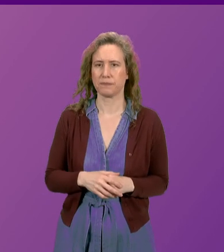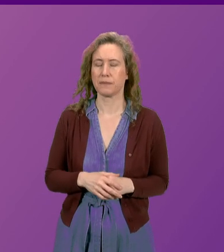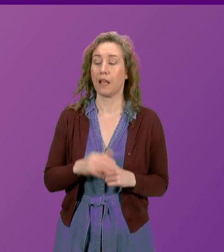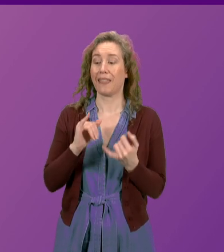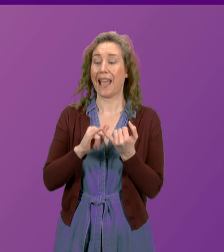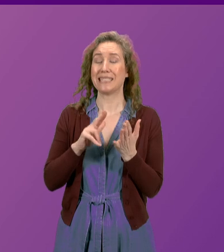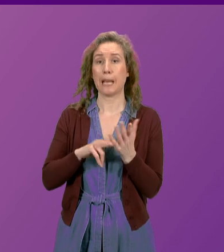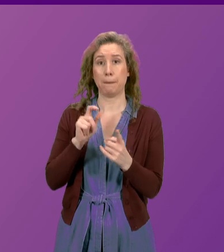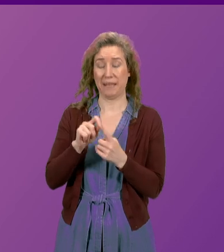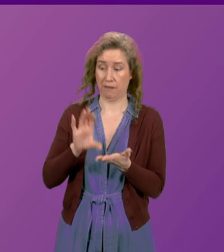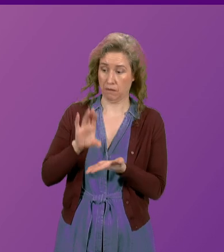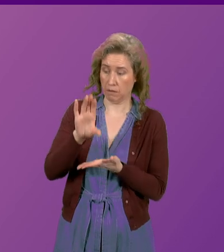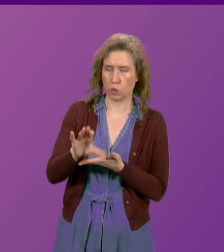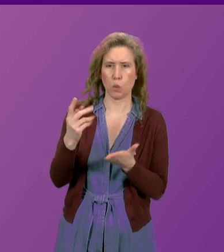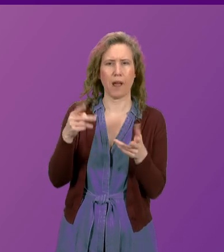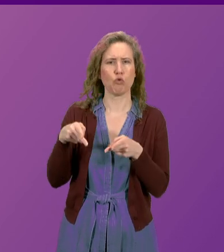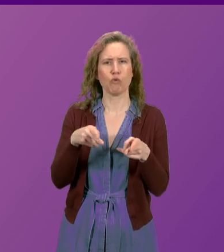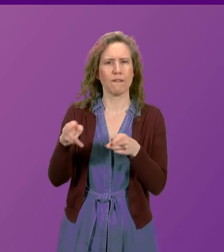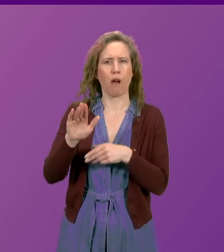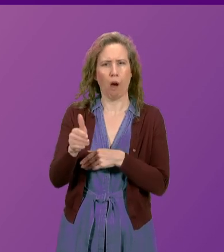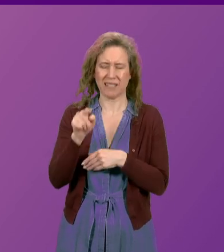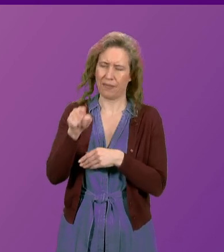The Scottish National Party awarded funding to River Garden, a rehabilitation centre in